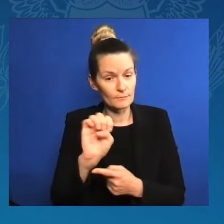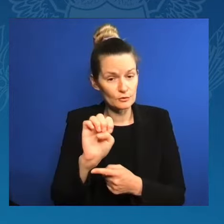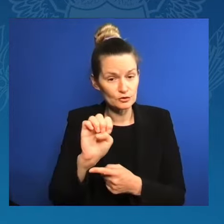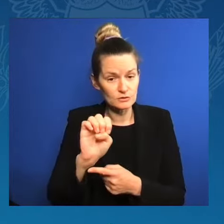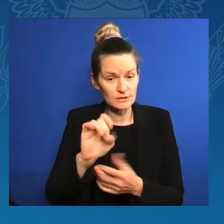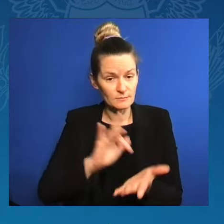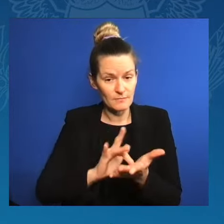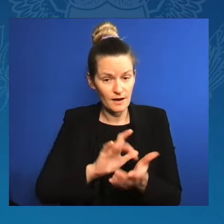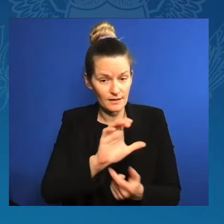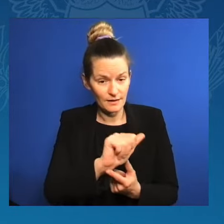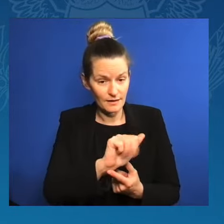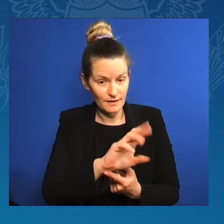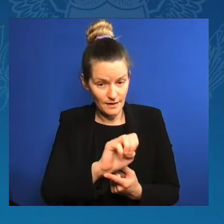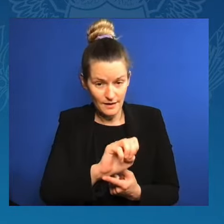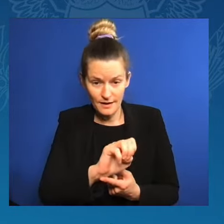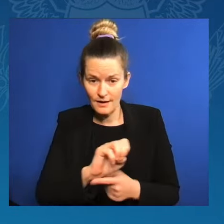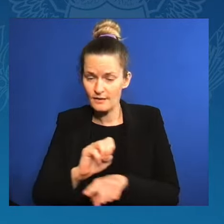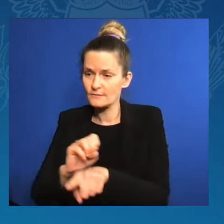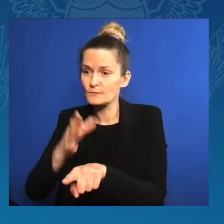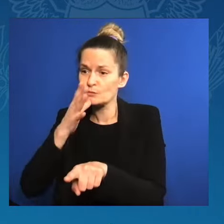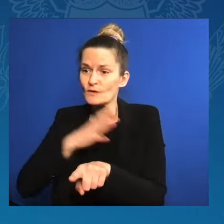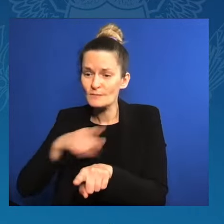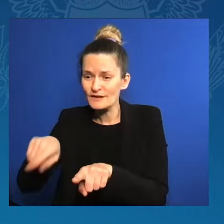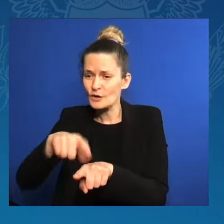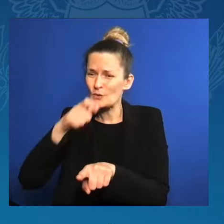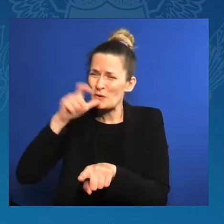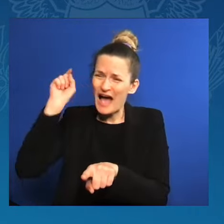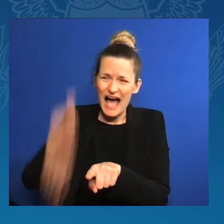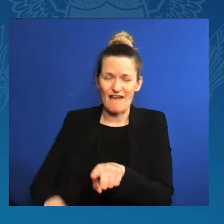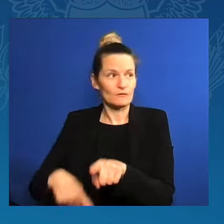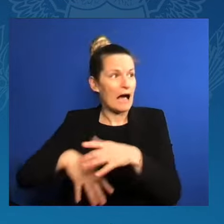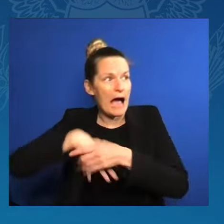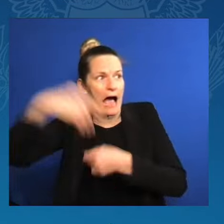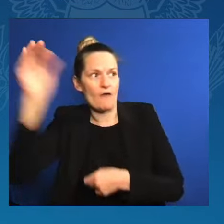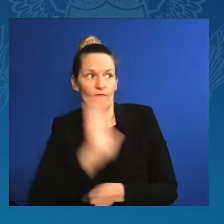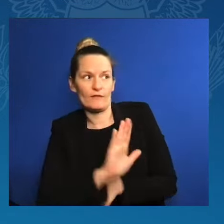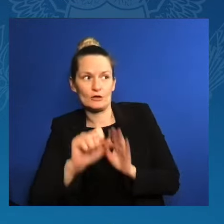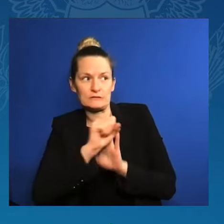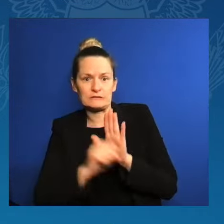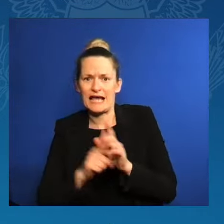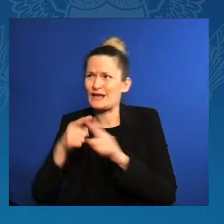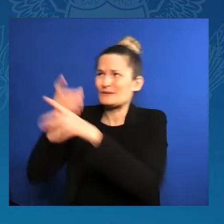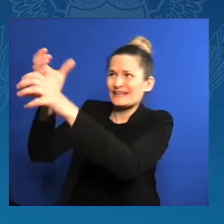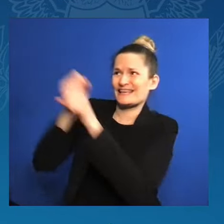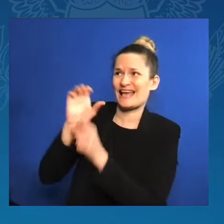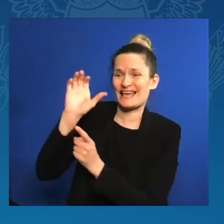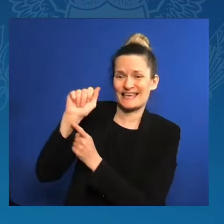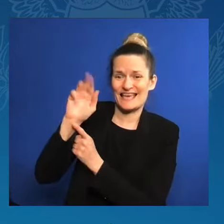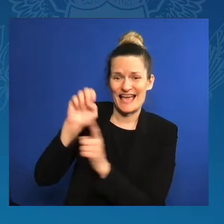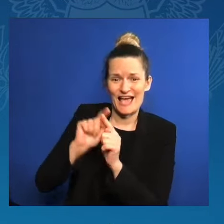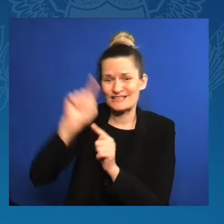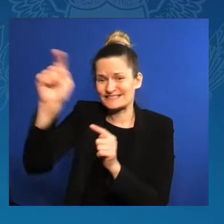and to protect women's privacy. But we know this fight will not truly be won